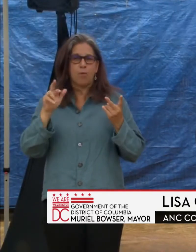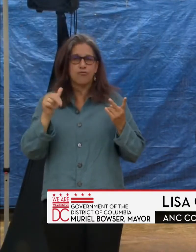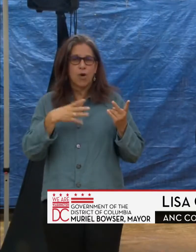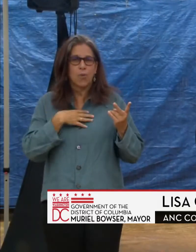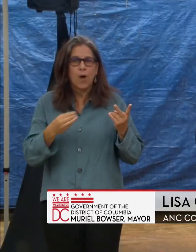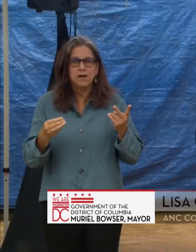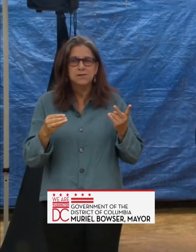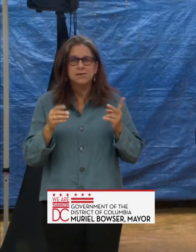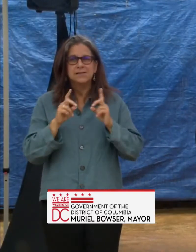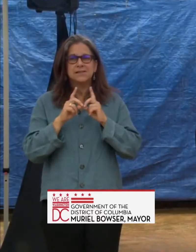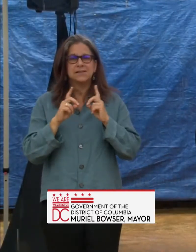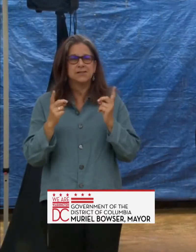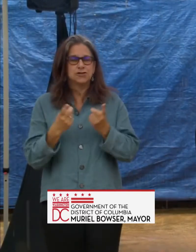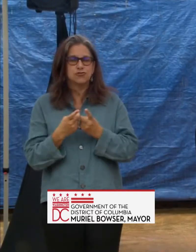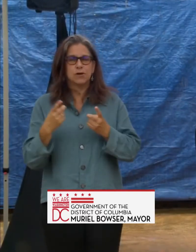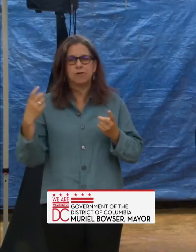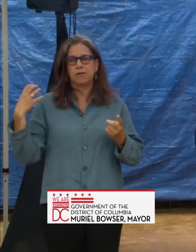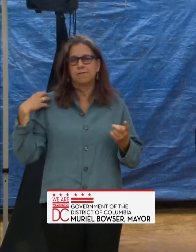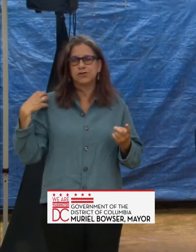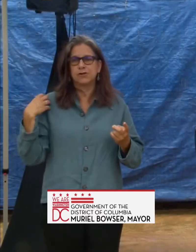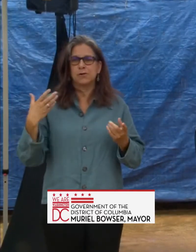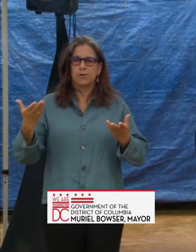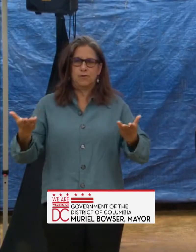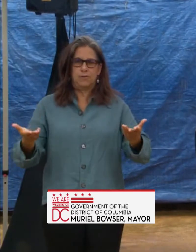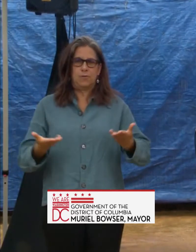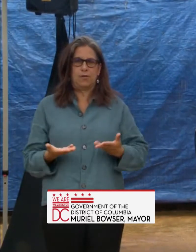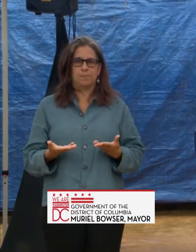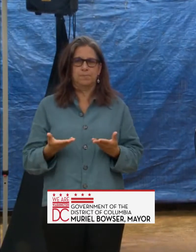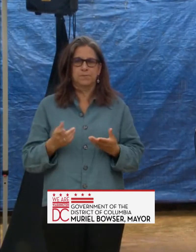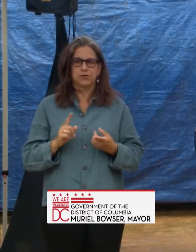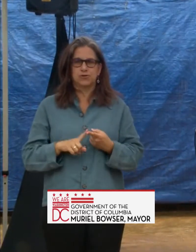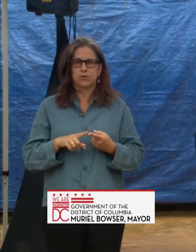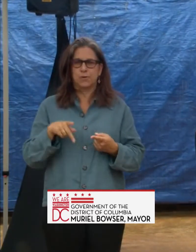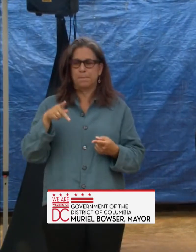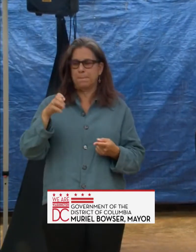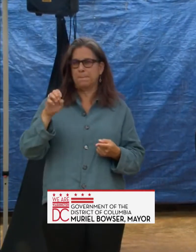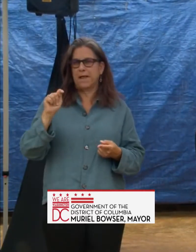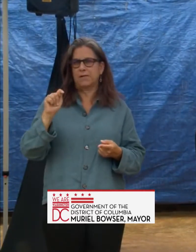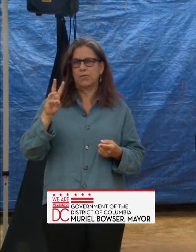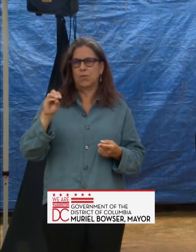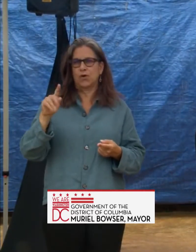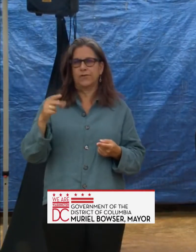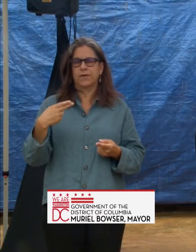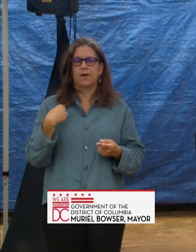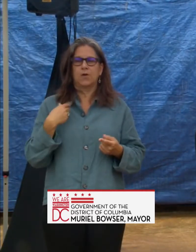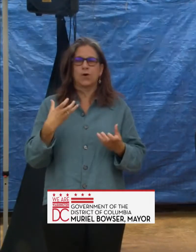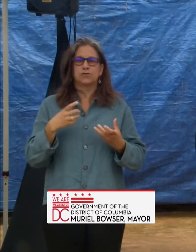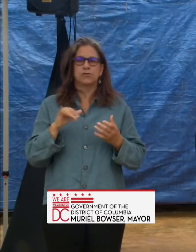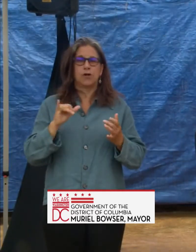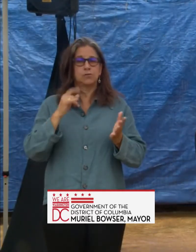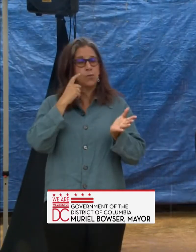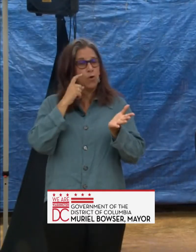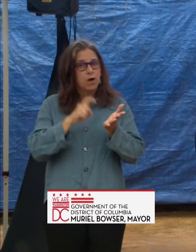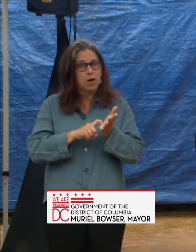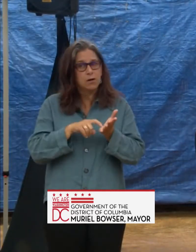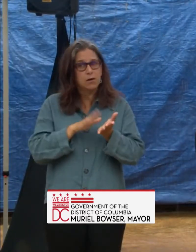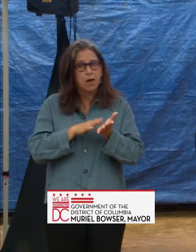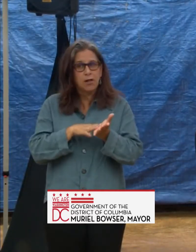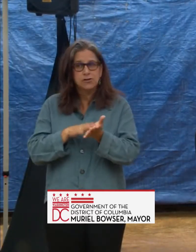WELCOME TO PETWORTH. AND I'D ALSO LIKE TO ACKNOWLEDGE MY CONSTITUENTS, TRUESDELL, ARE YOU HERE?